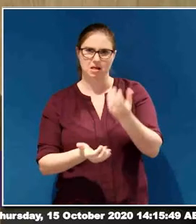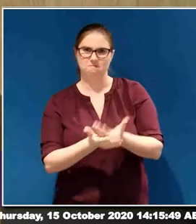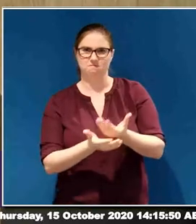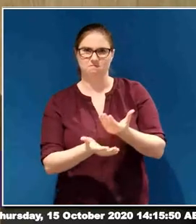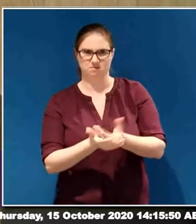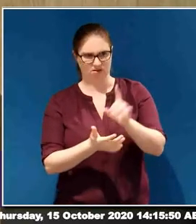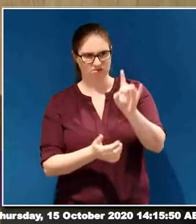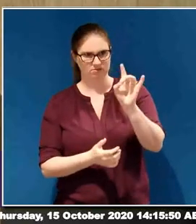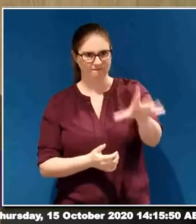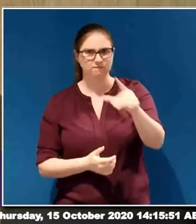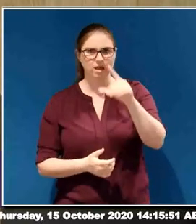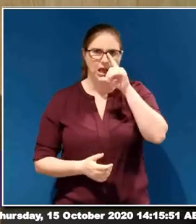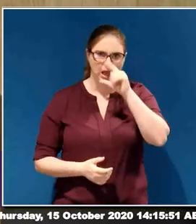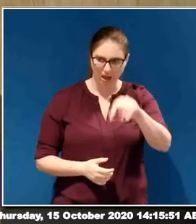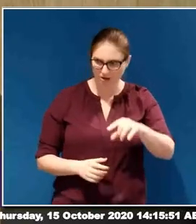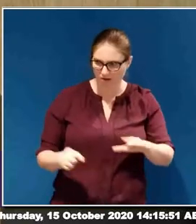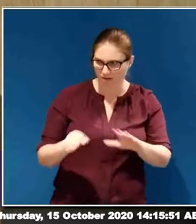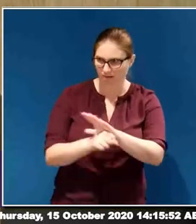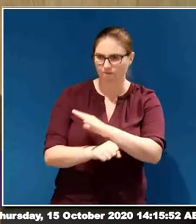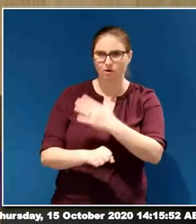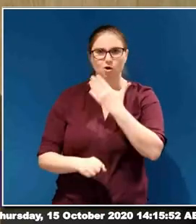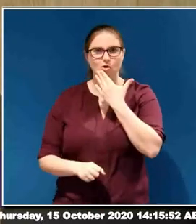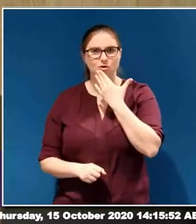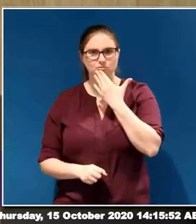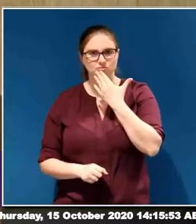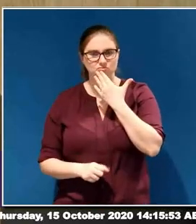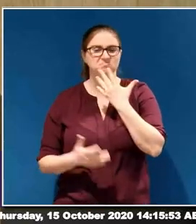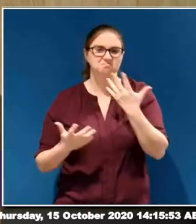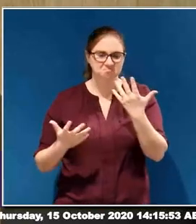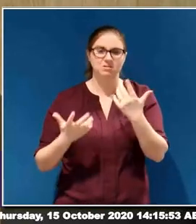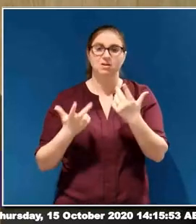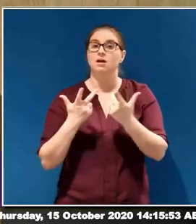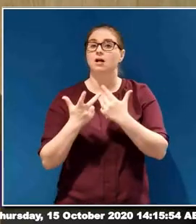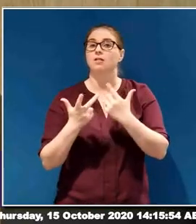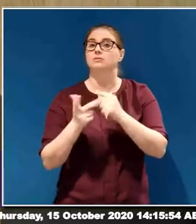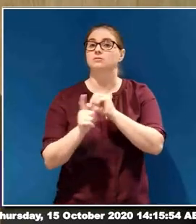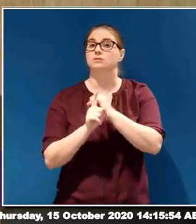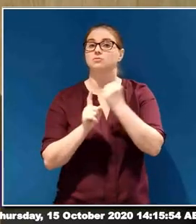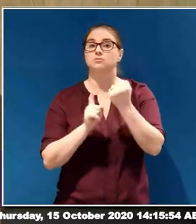Other cases, it could be that the school has asked for too much money.